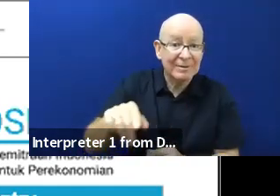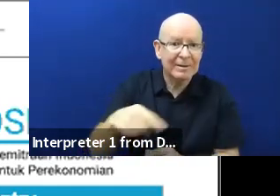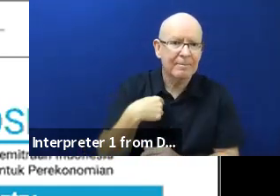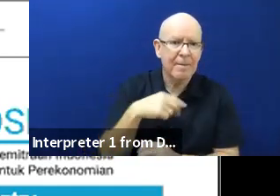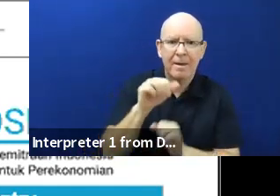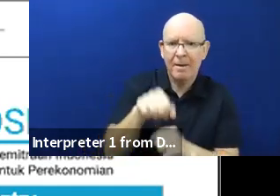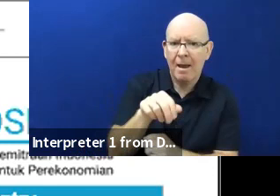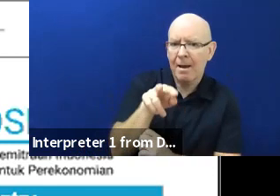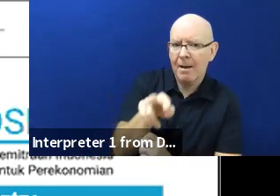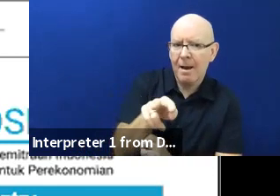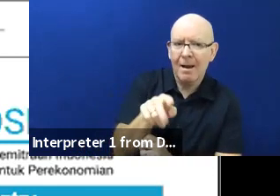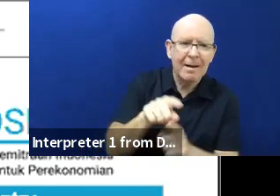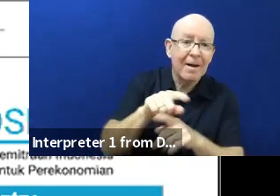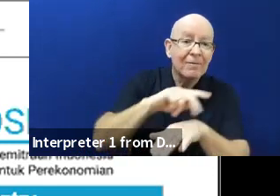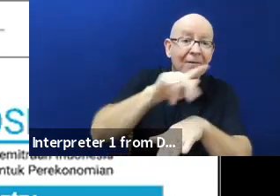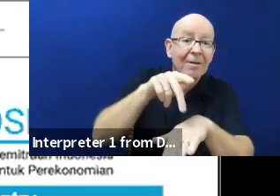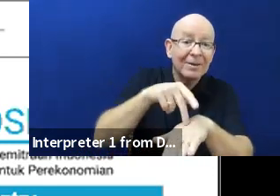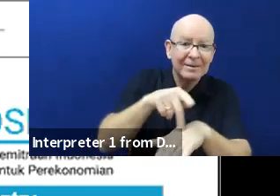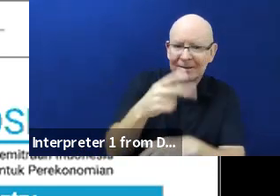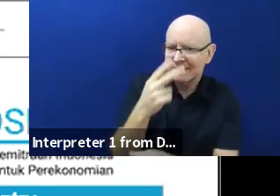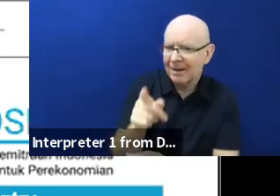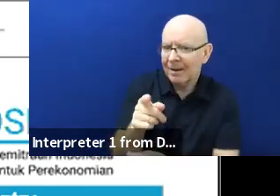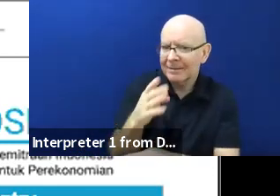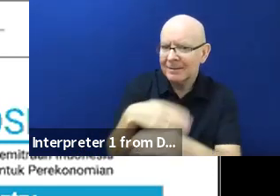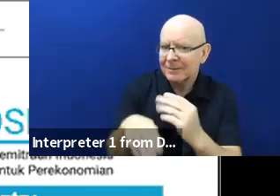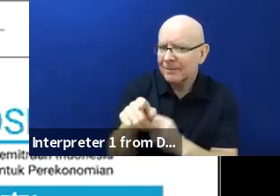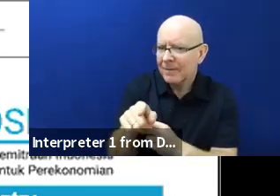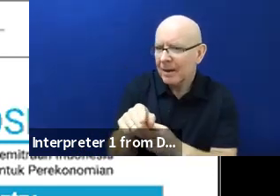to work together with the social protection system to provide this comprehensive support.